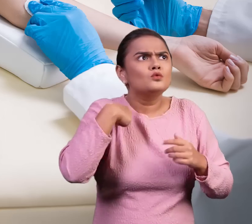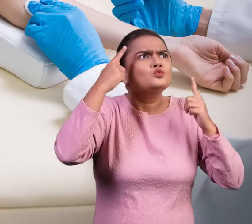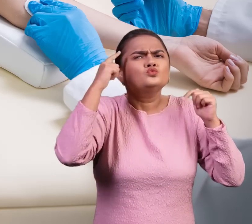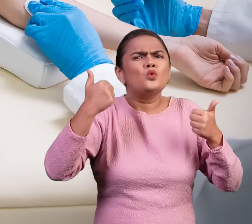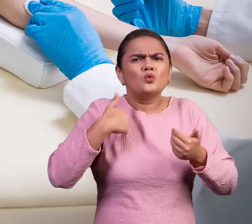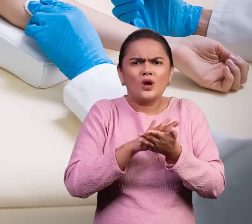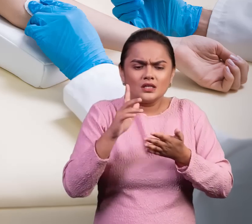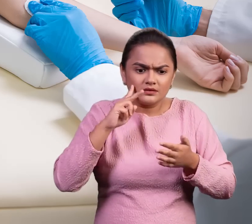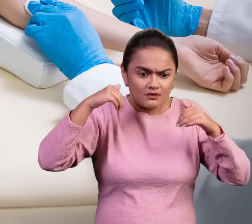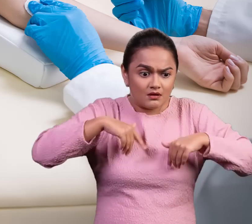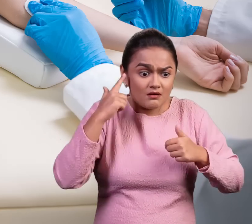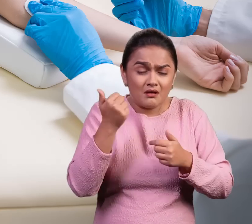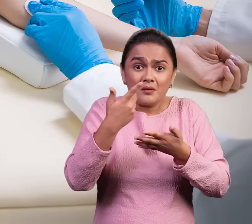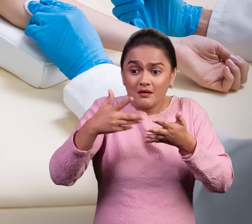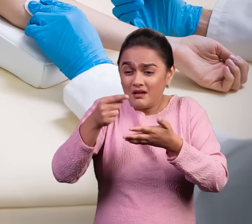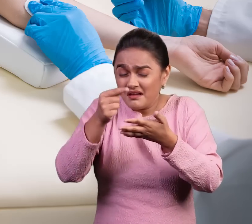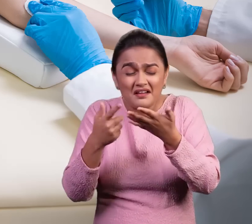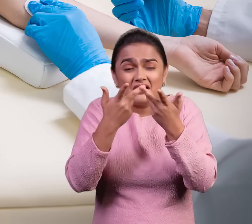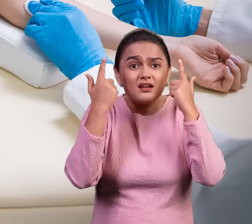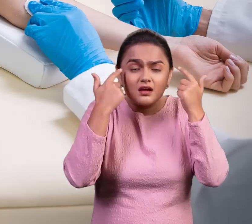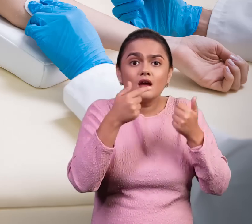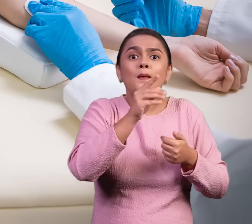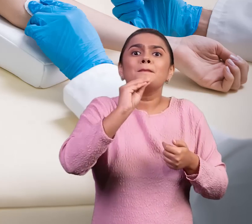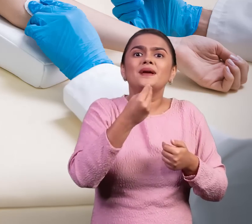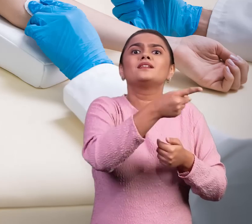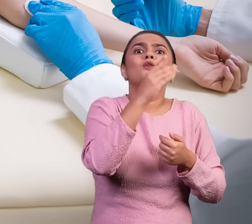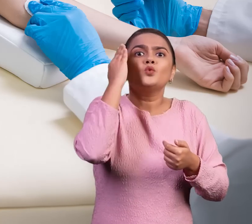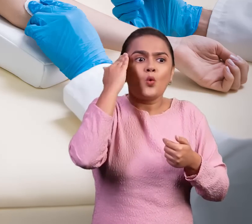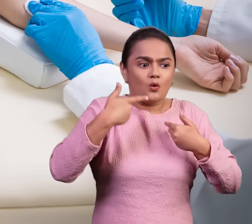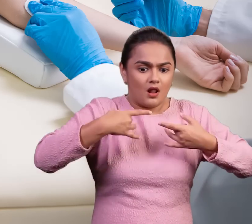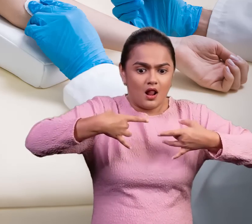she may be unaware or had blood contact. In such cases, it is best to know the status.